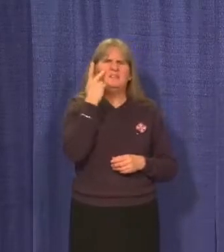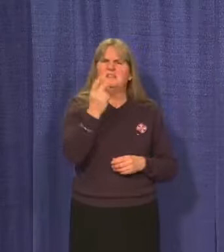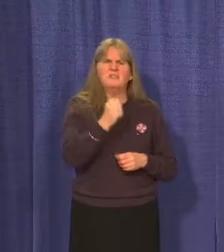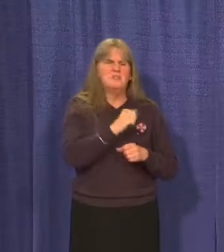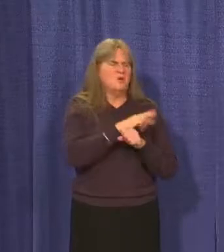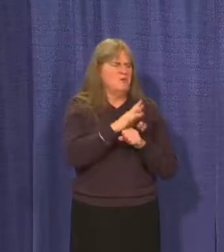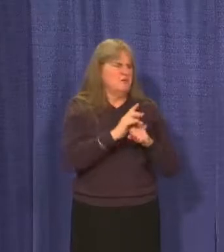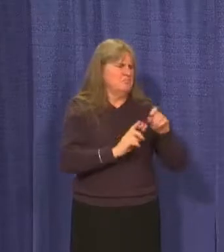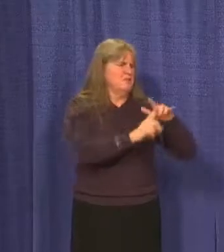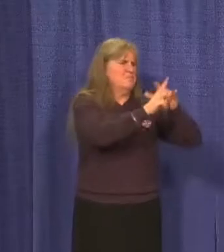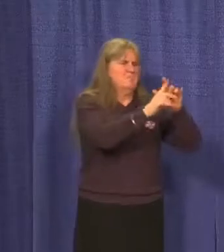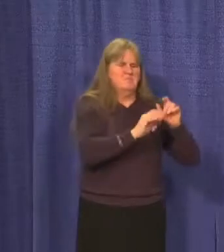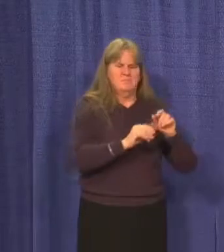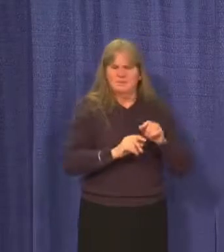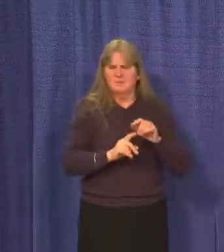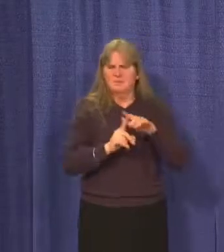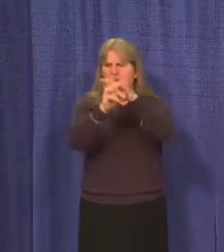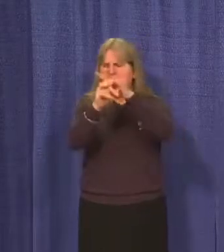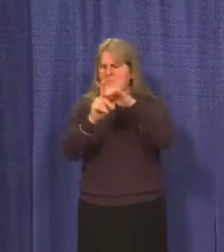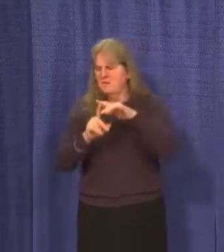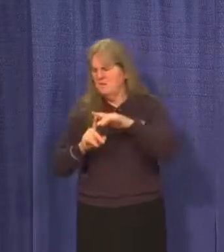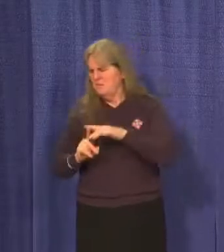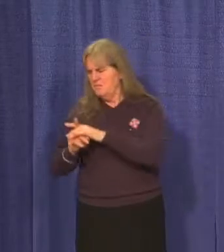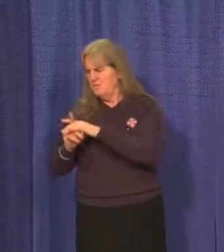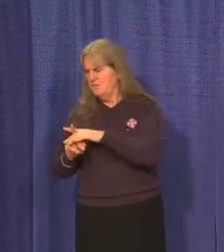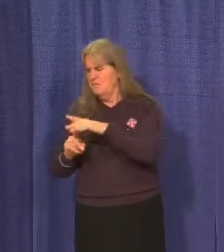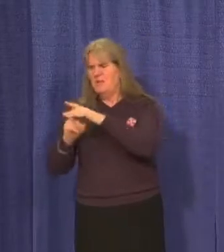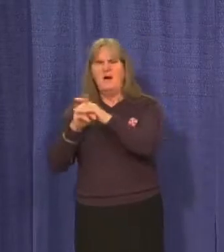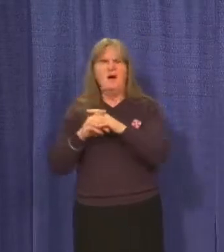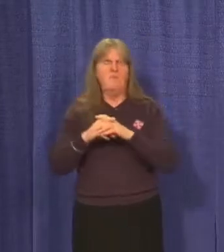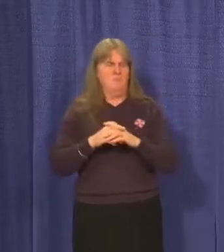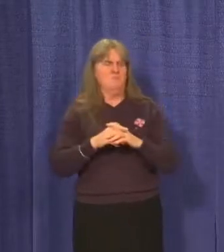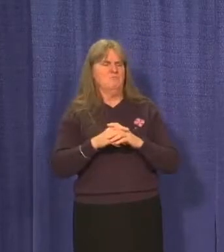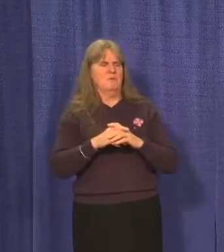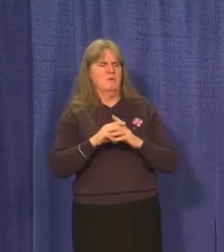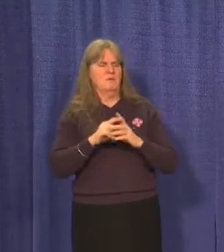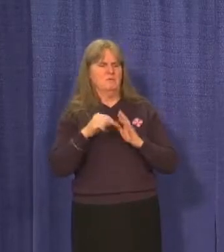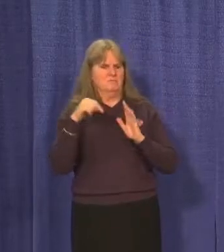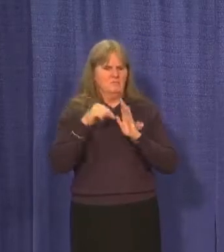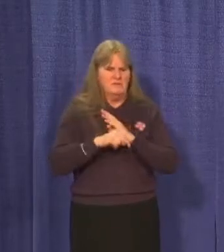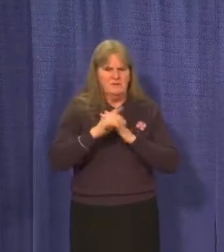We did not see hospitalizations popping up. All of those things you would've expected to say in which other